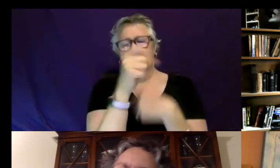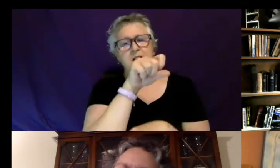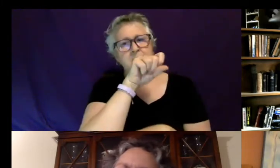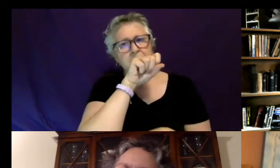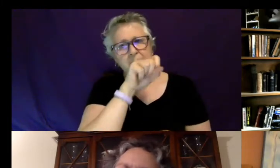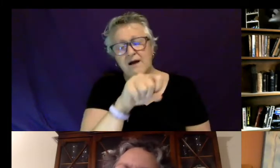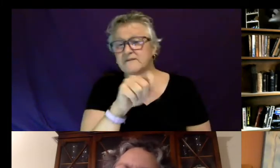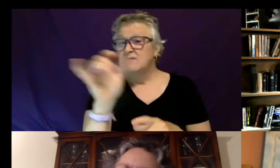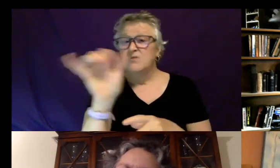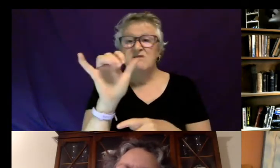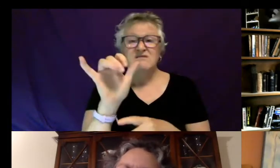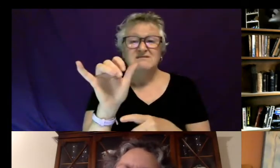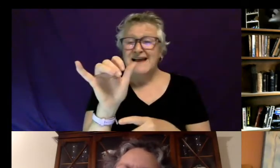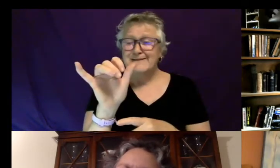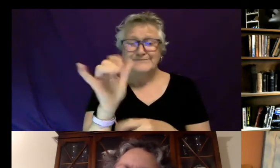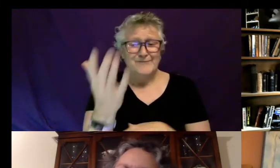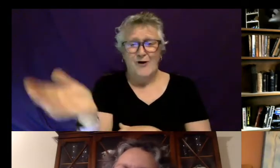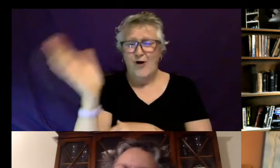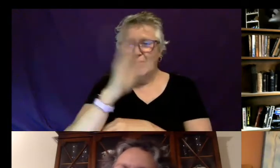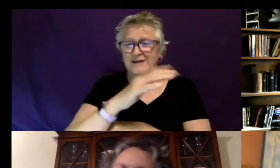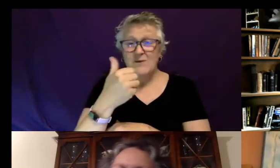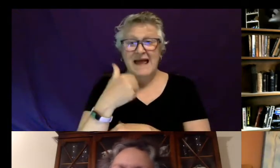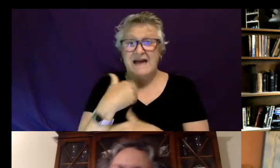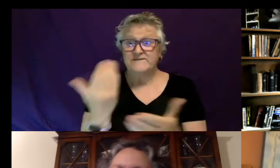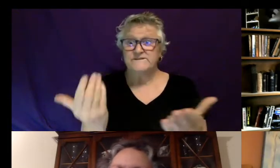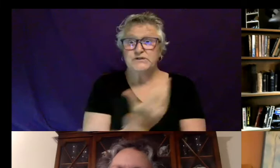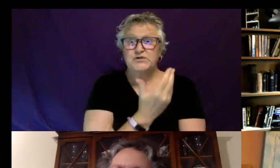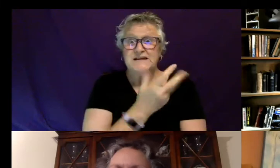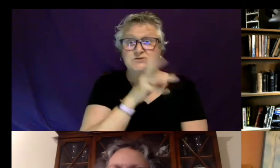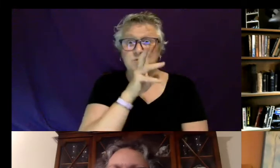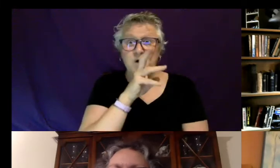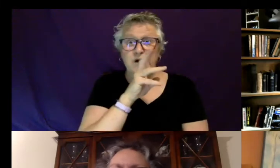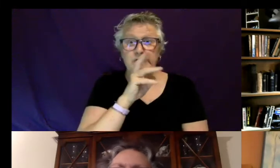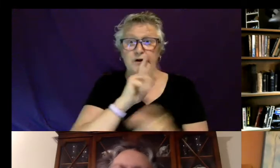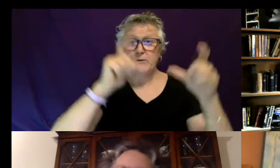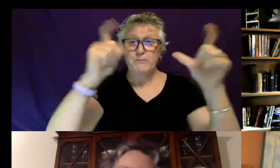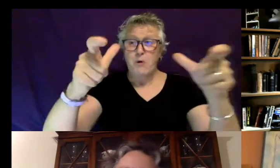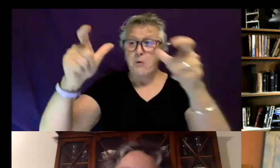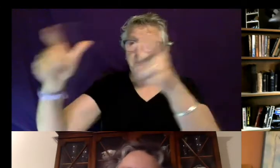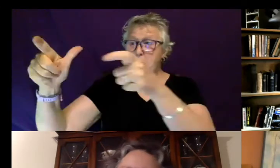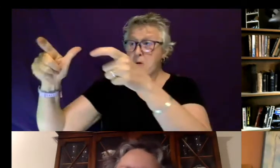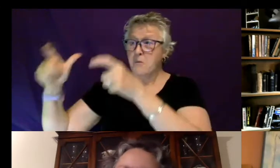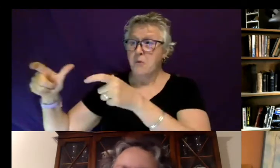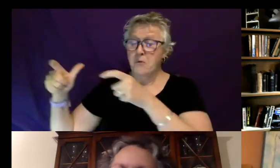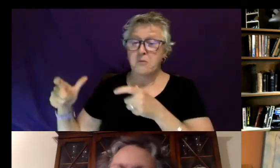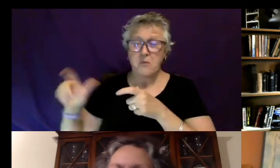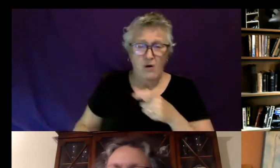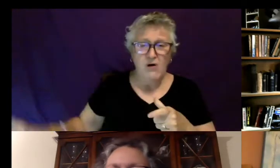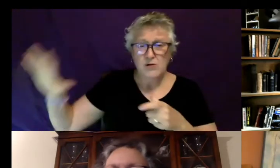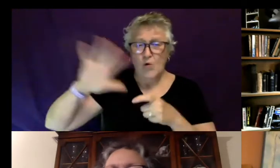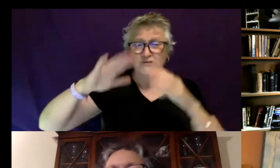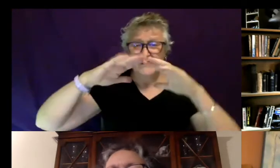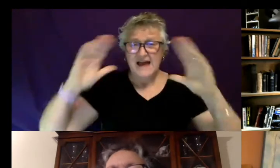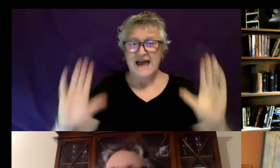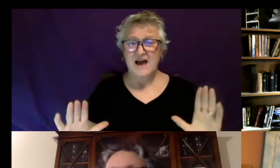And as soon as you give her fresh water, she is in it, swimming around, splashing. She's-- that's her thing. Wow!